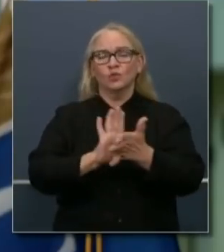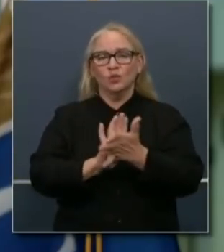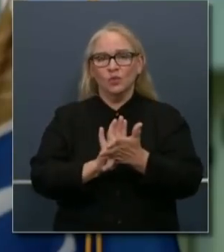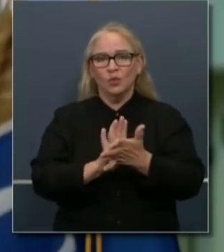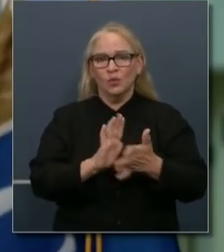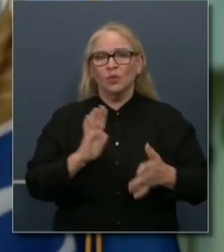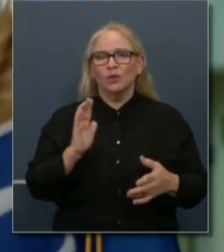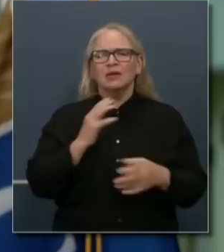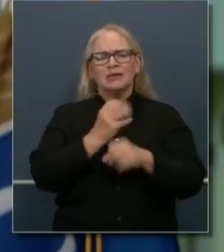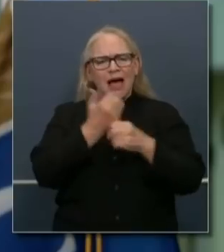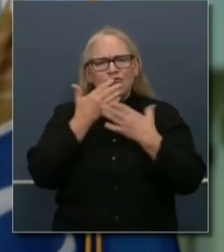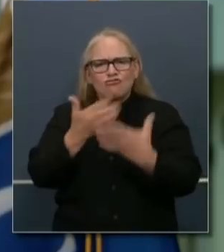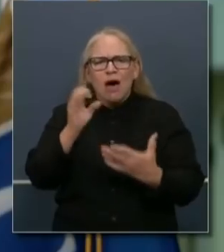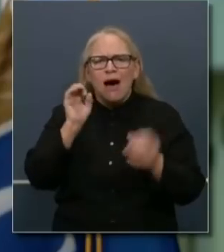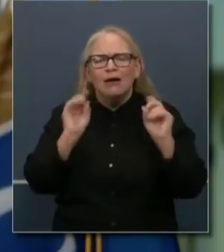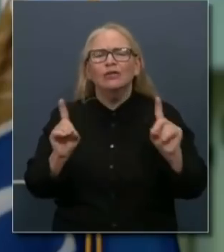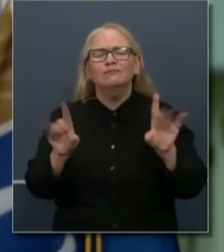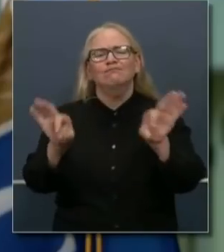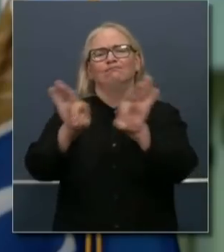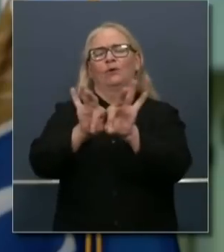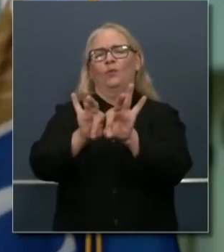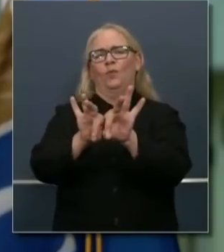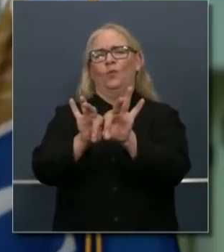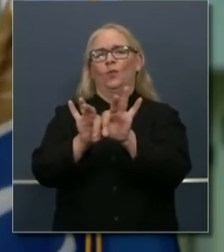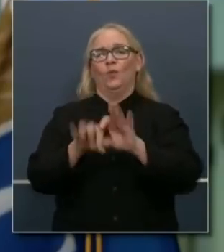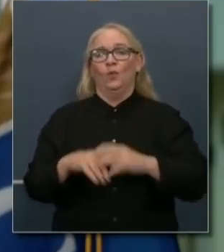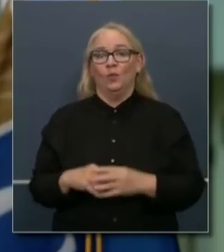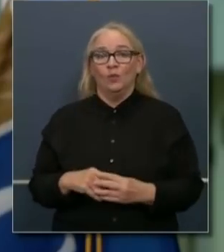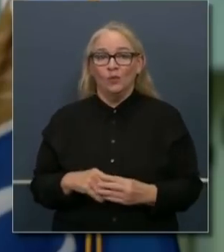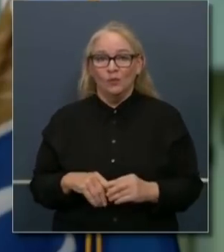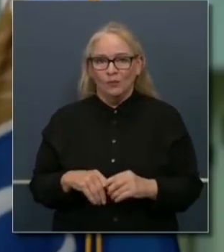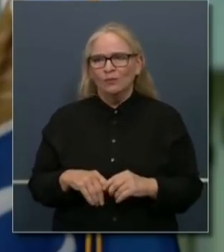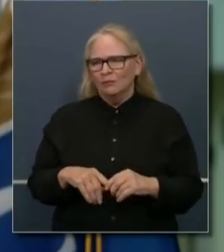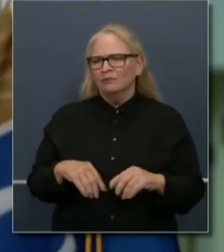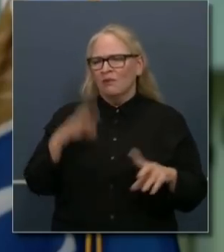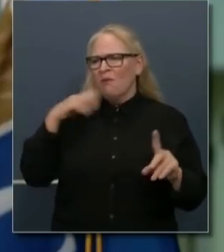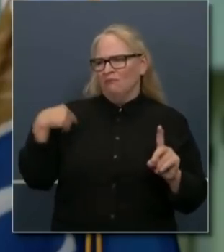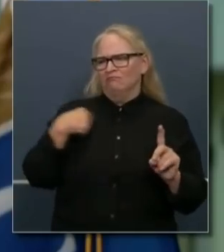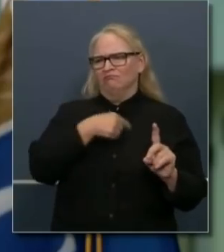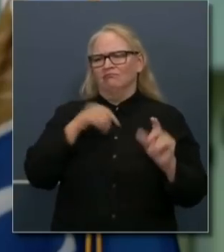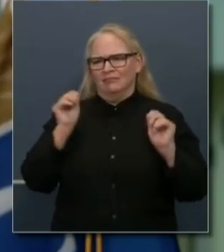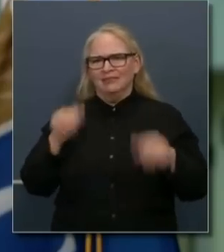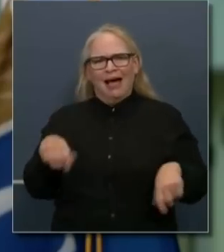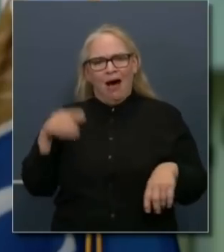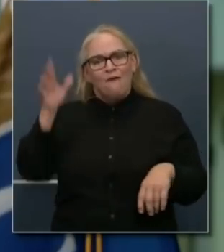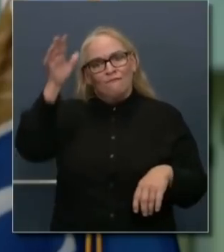ARE LOOKING FORWARD TO OUR CHILDREN GETTING BACK TO SCHOOL, GETTING QUALITY